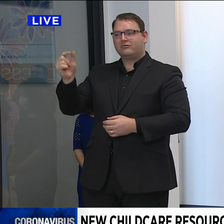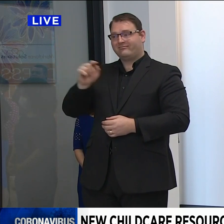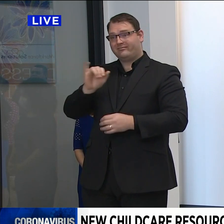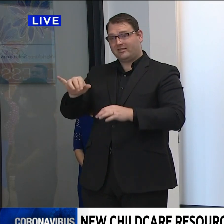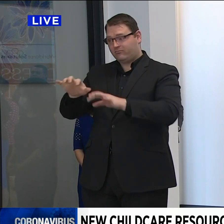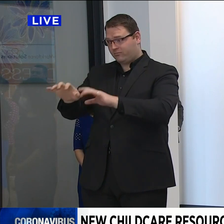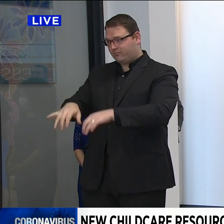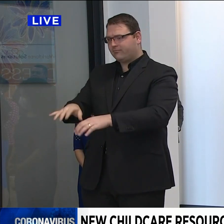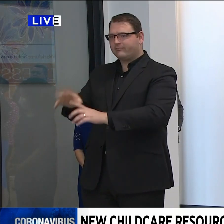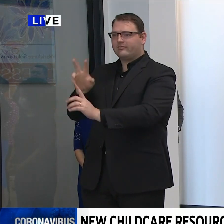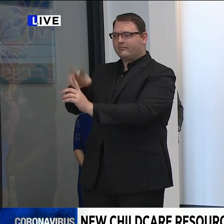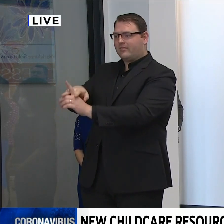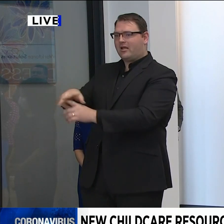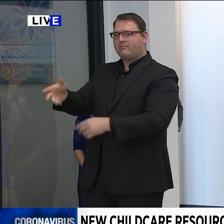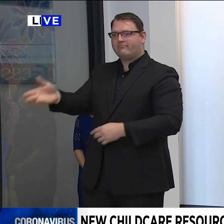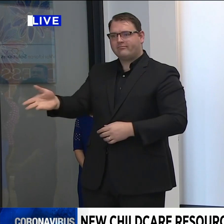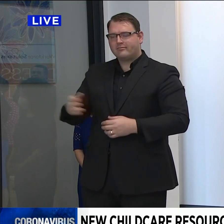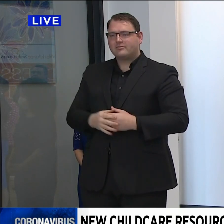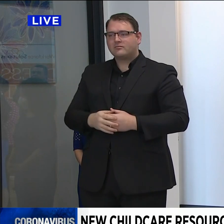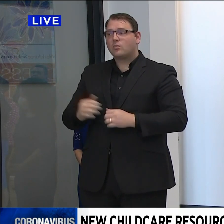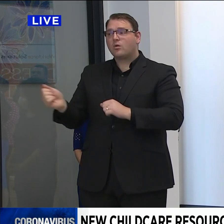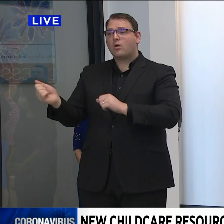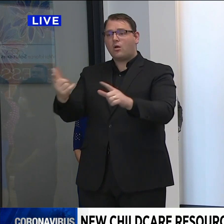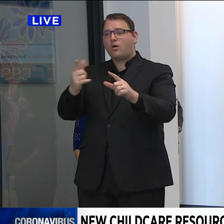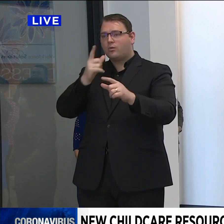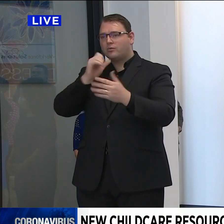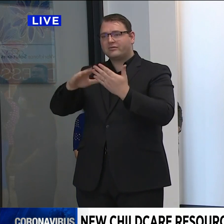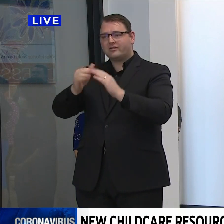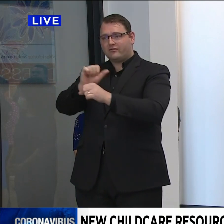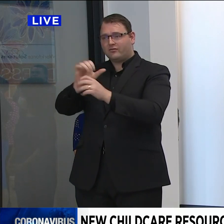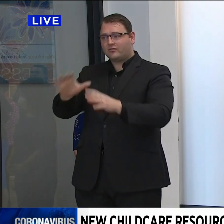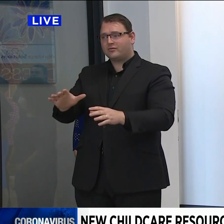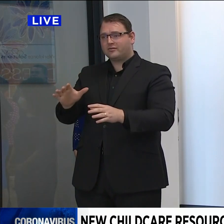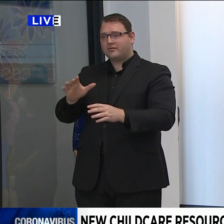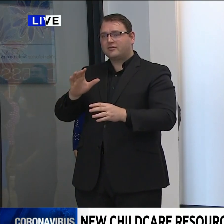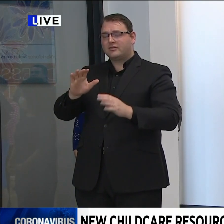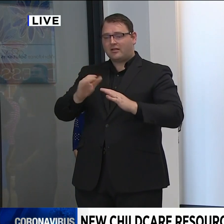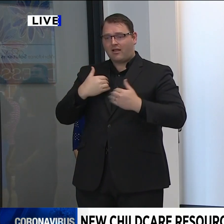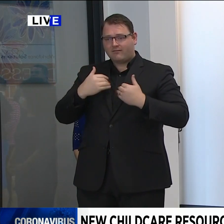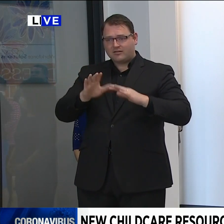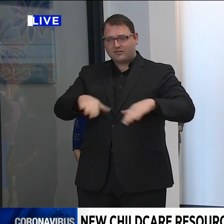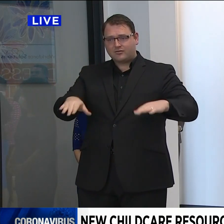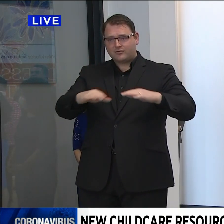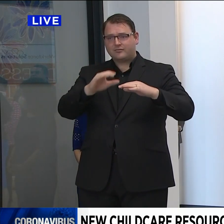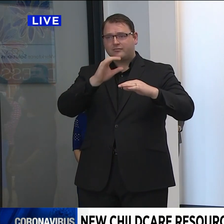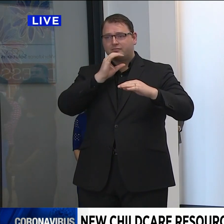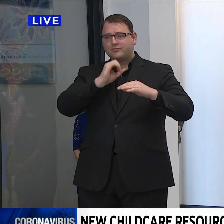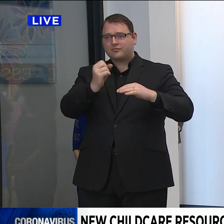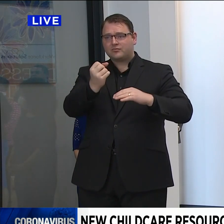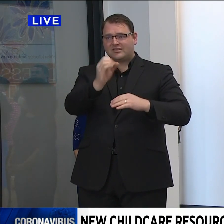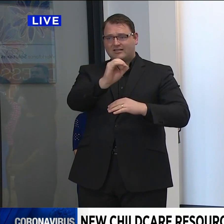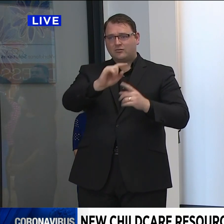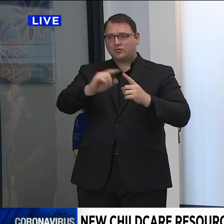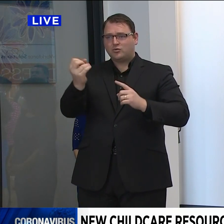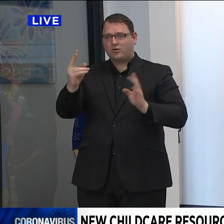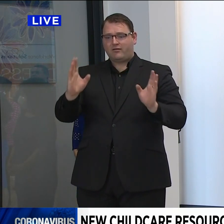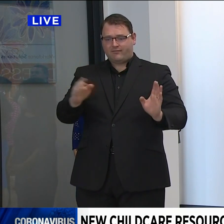Childcare now got Childcare now got a war. Essential workers a war. Essential workers including all of the city of